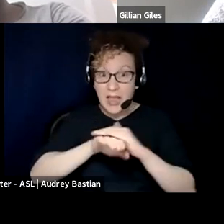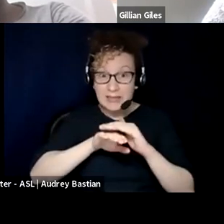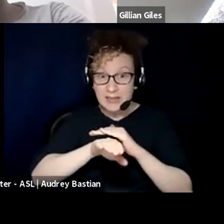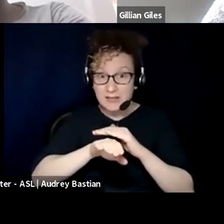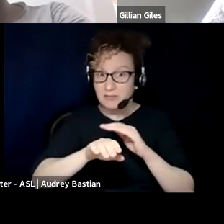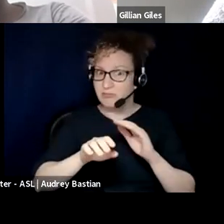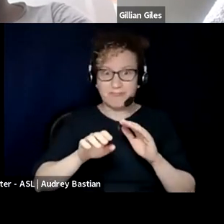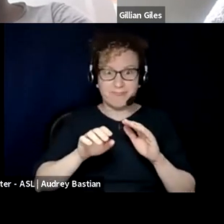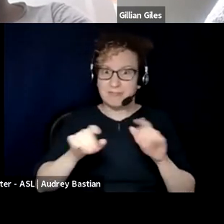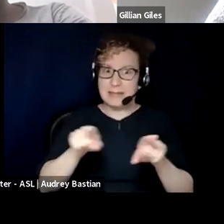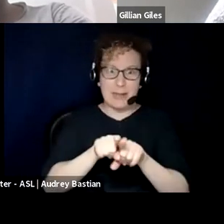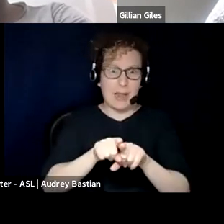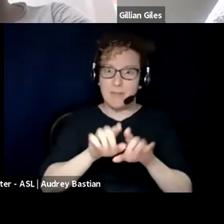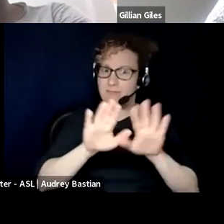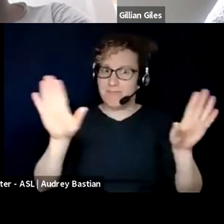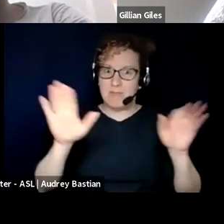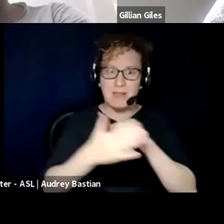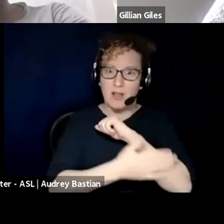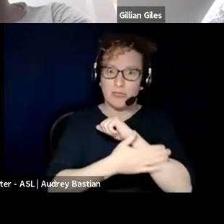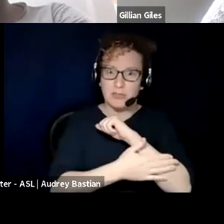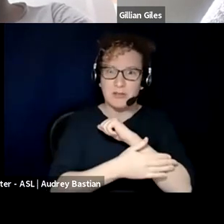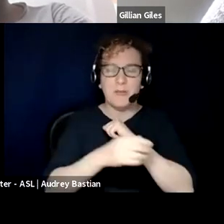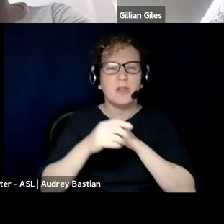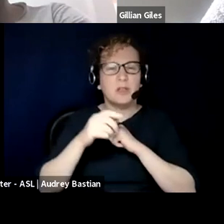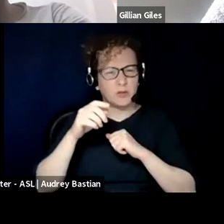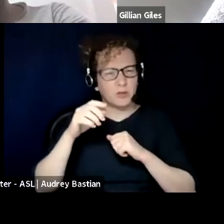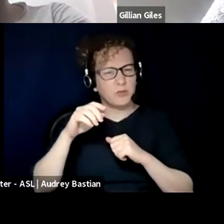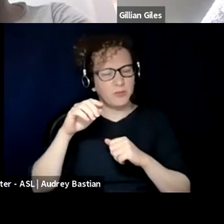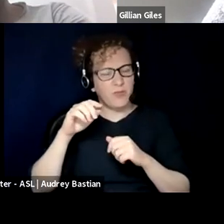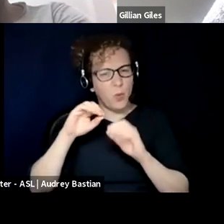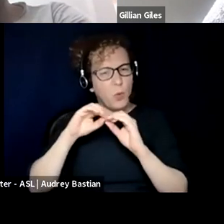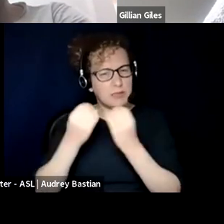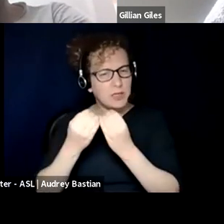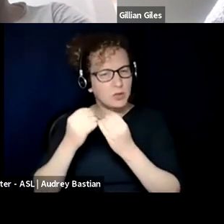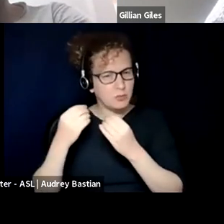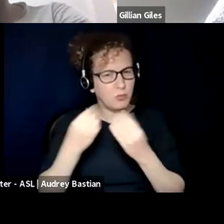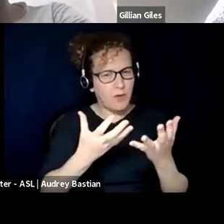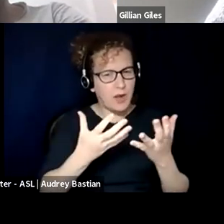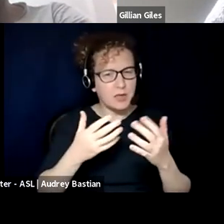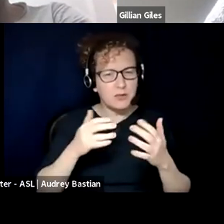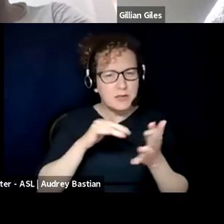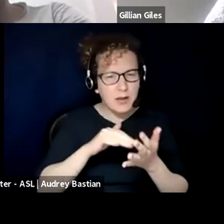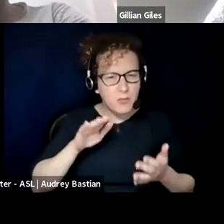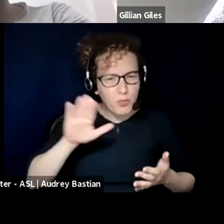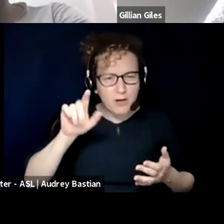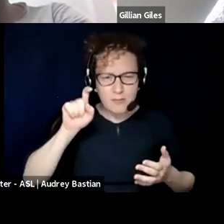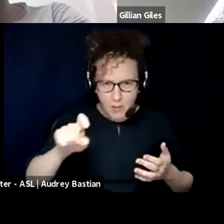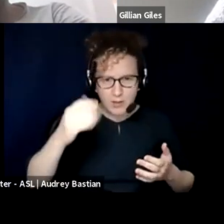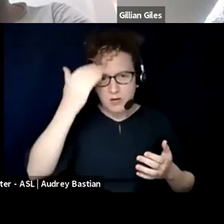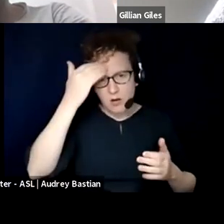where I attended my accepted students' info session and the first thing I saw was like a picture